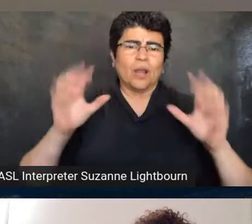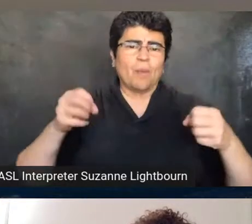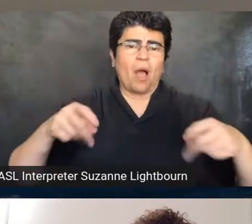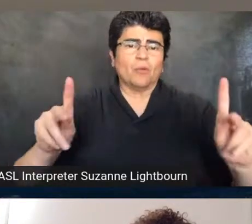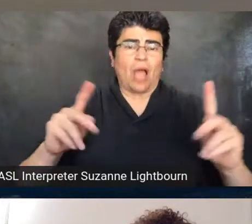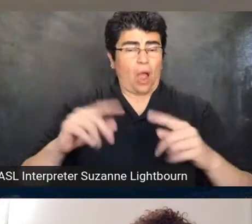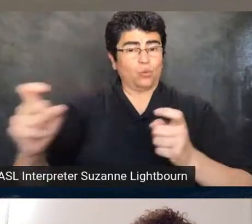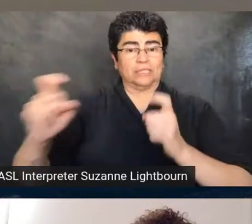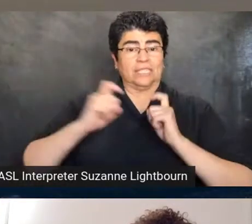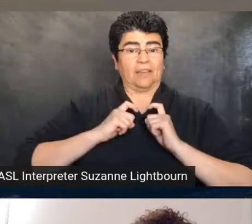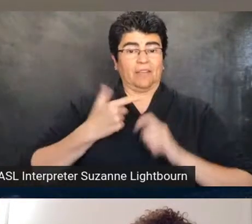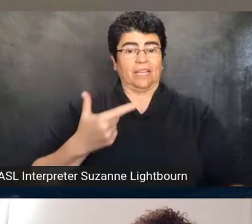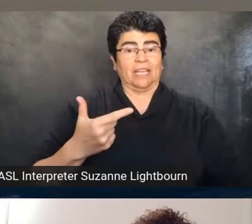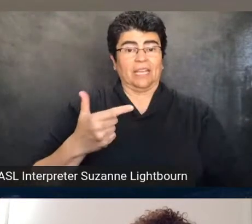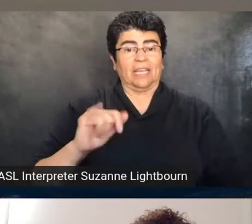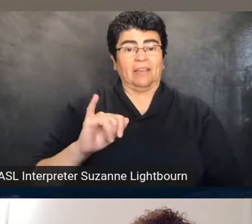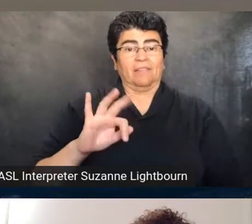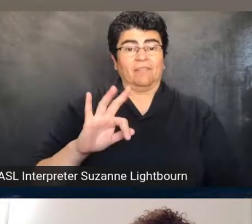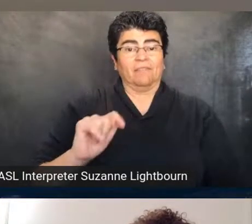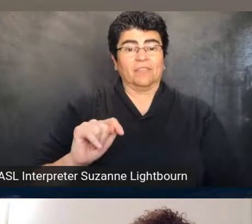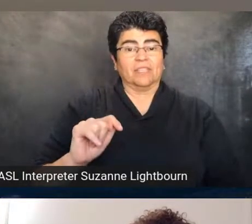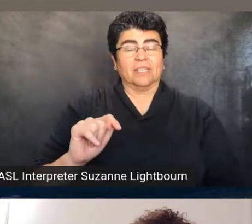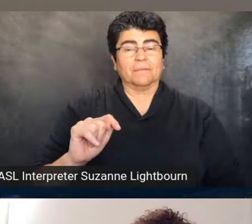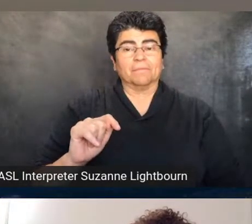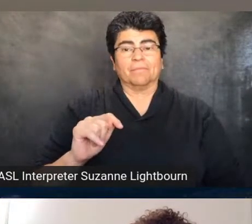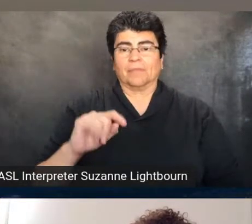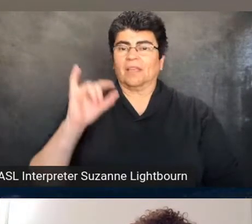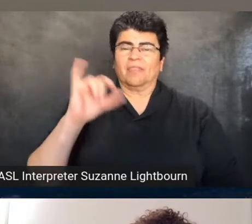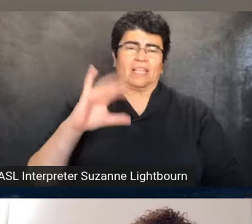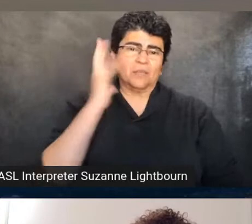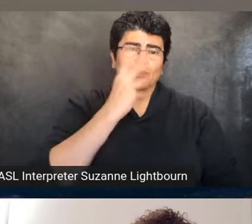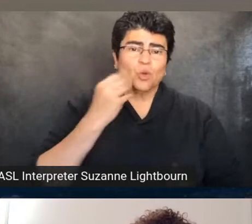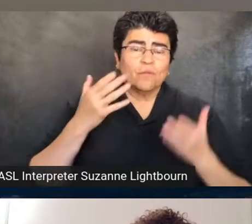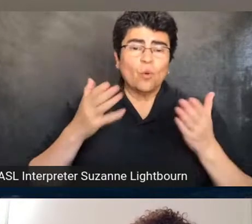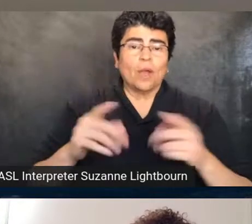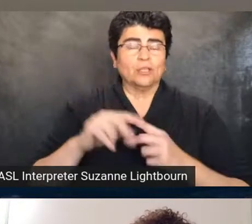and that's a beautiful way to look at spina bifida,